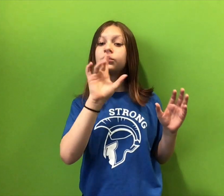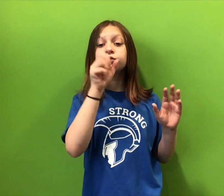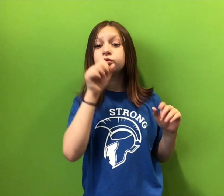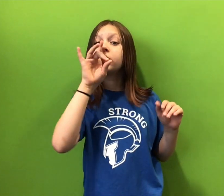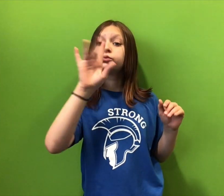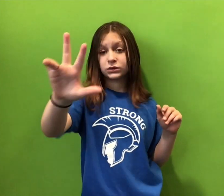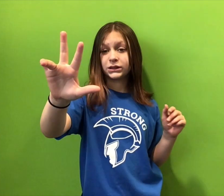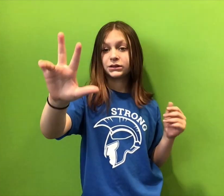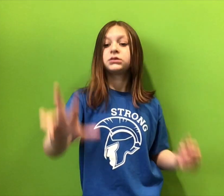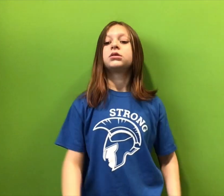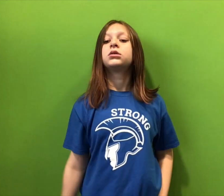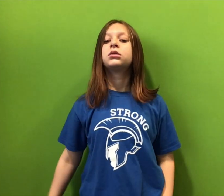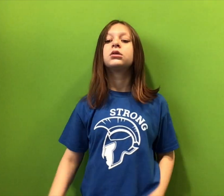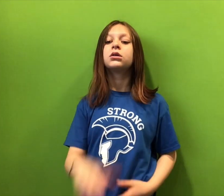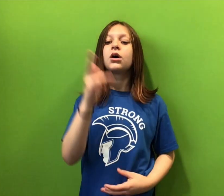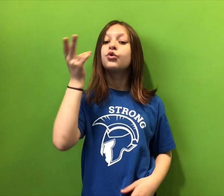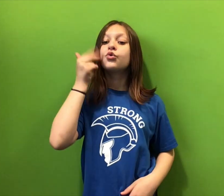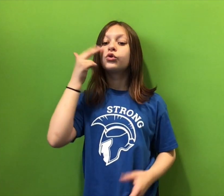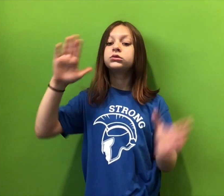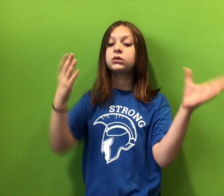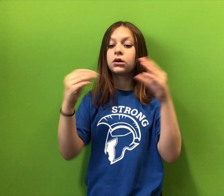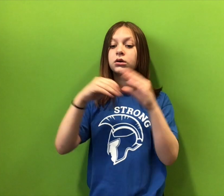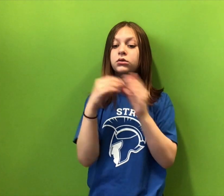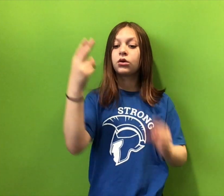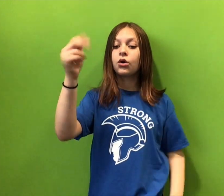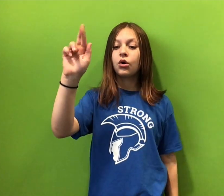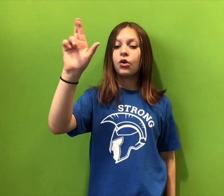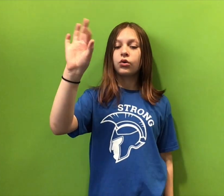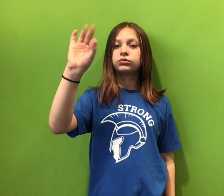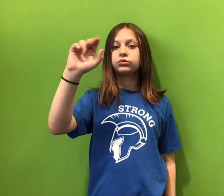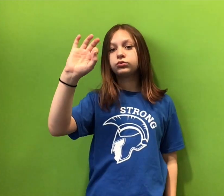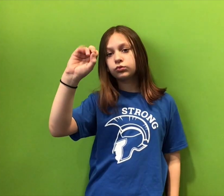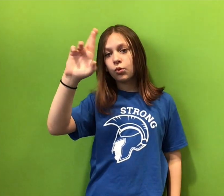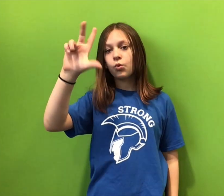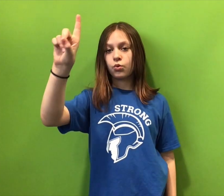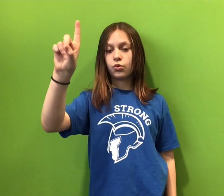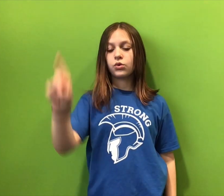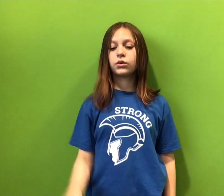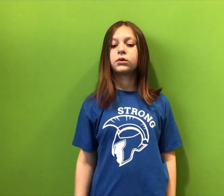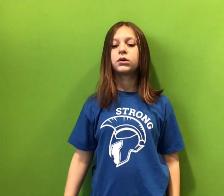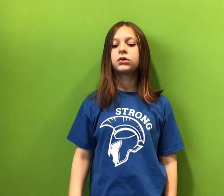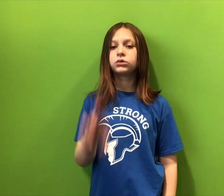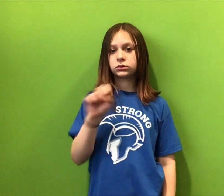He lived to be 83 years old and he died living in Hartford, Connecticut.